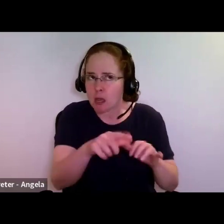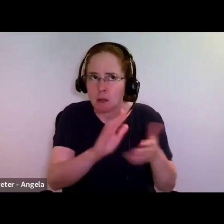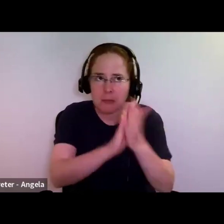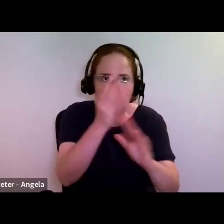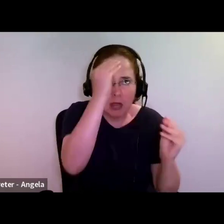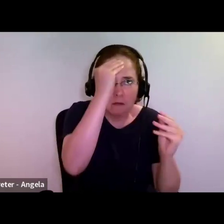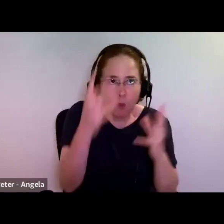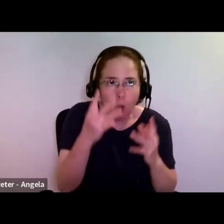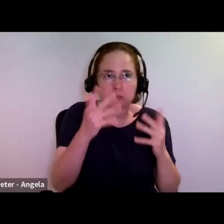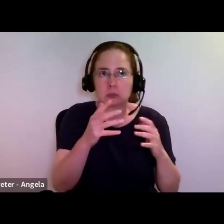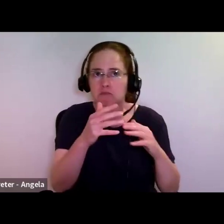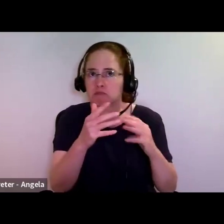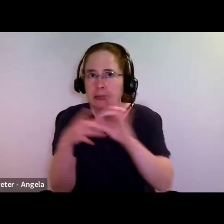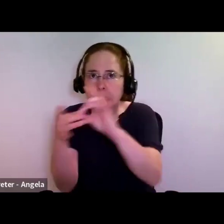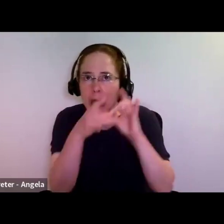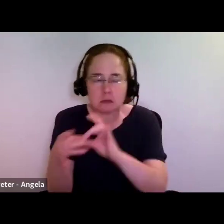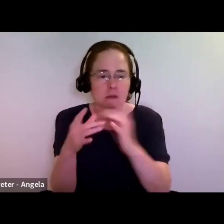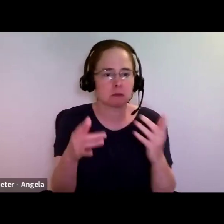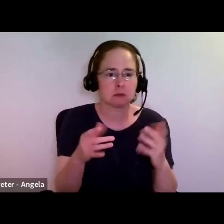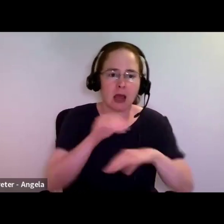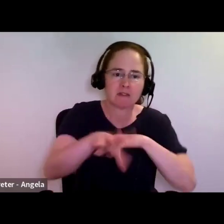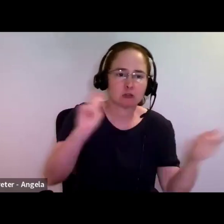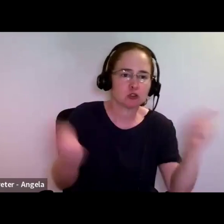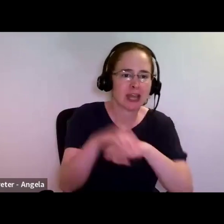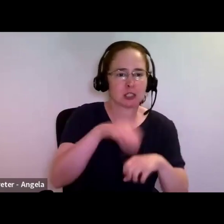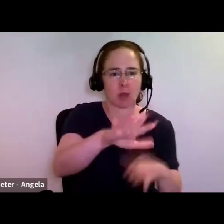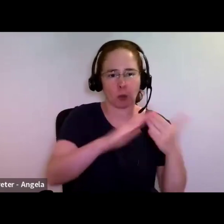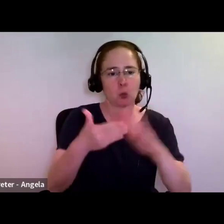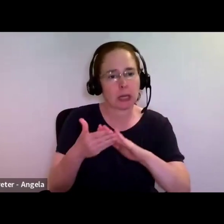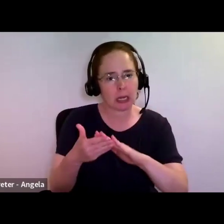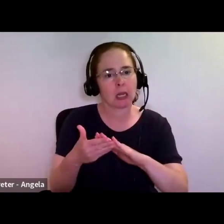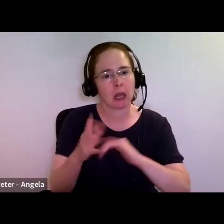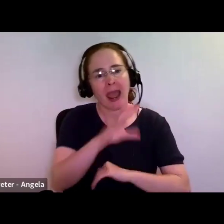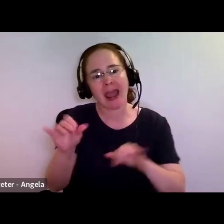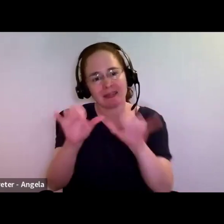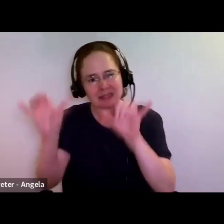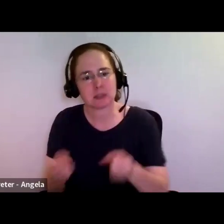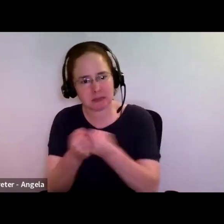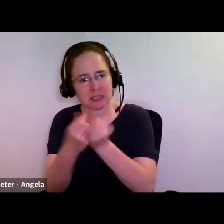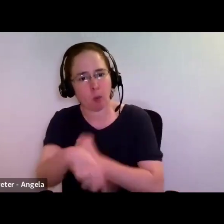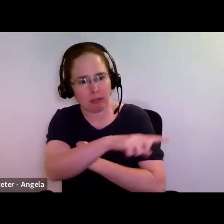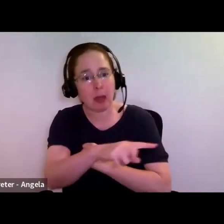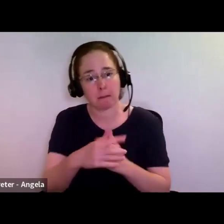Change in their community and the systems that support them and their peers. They're also going to share how they got